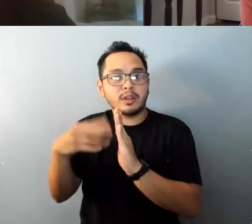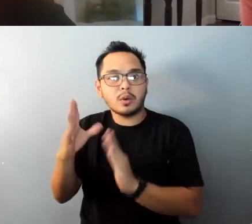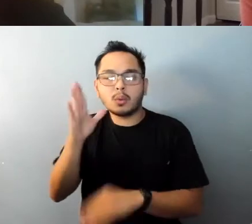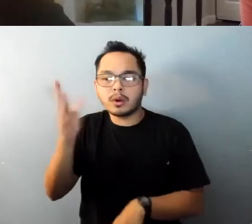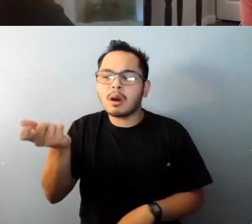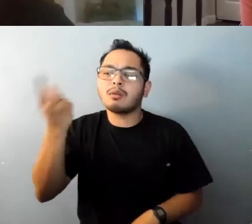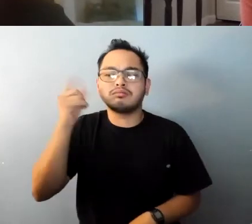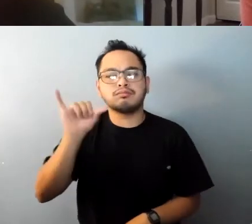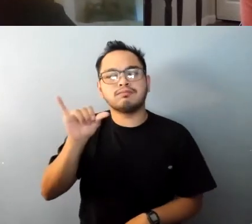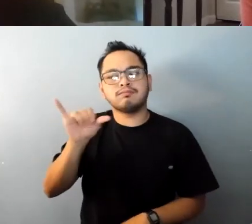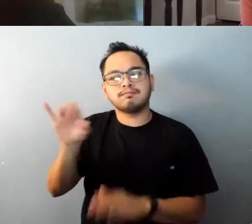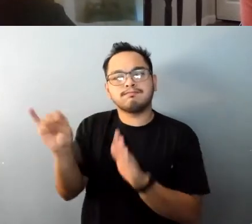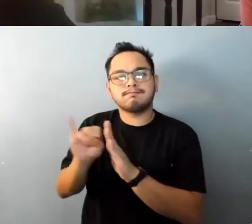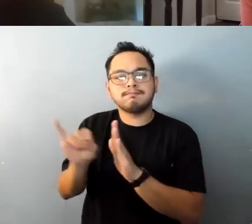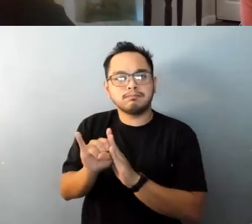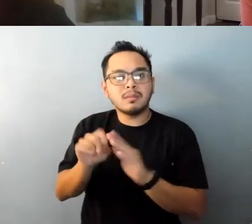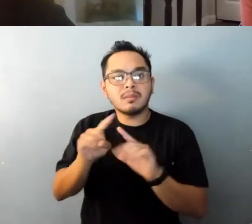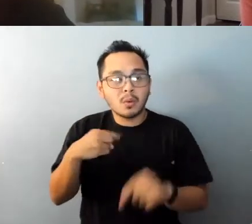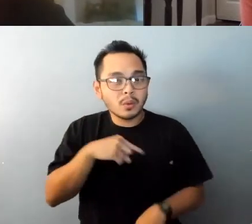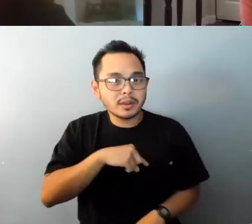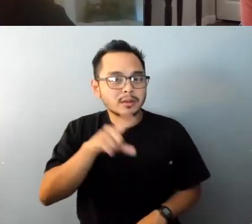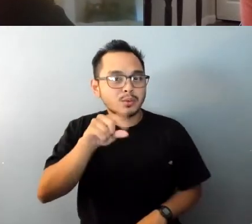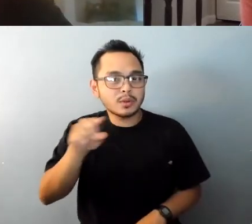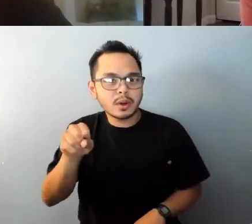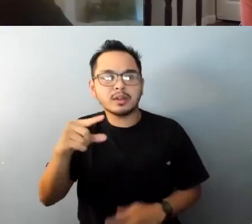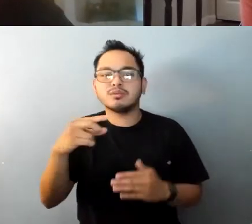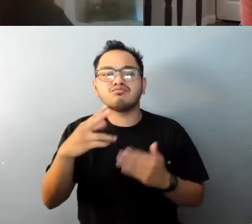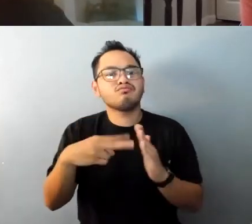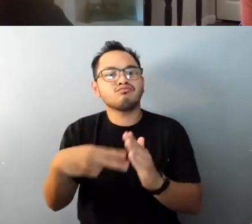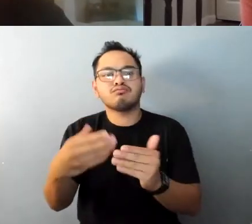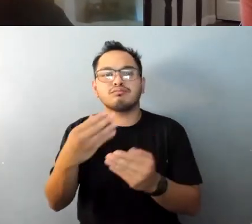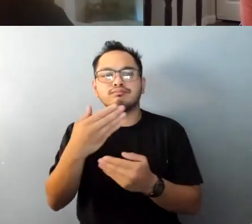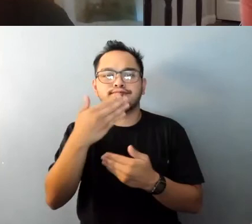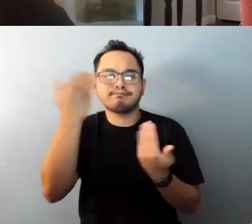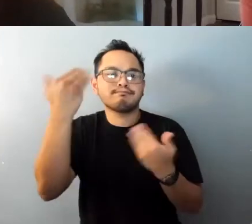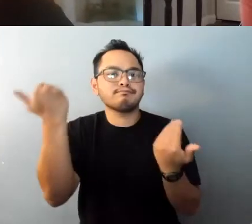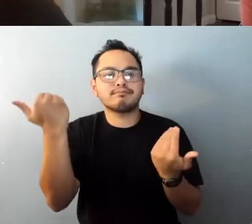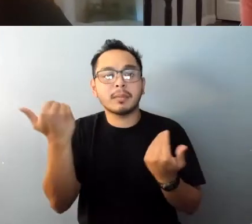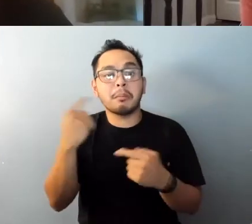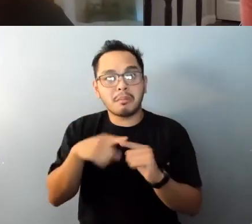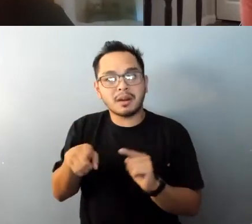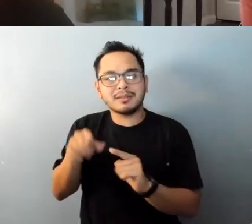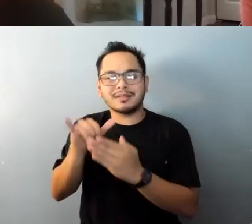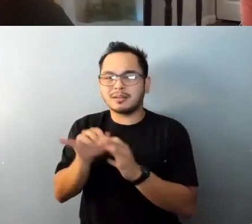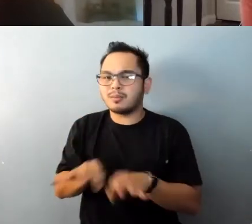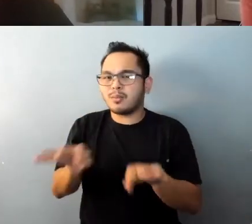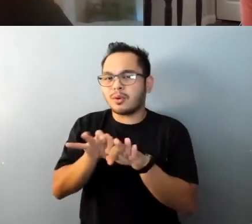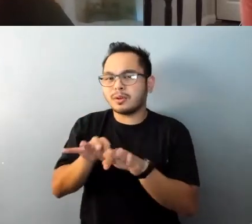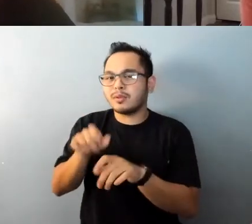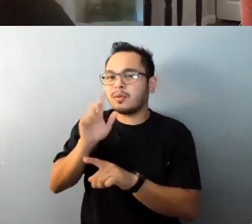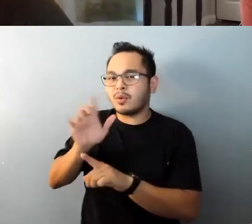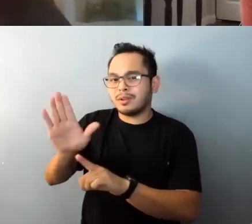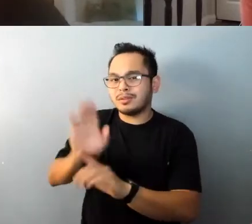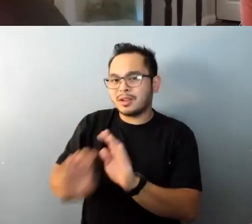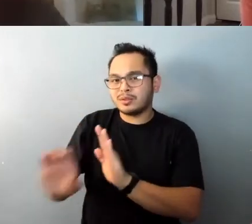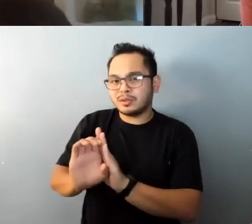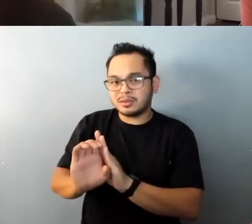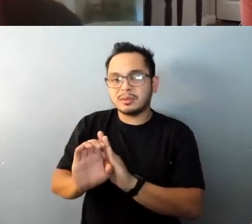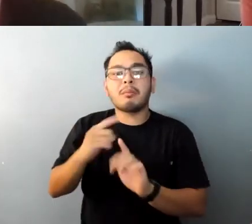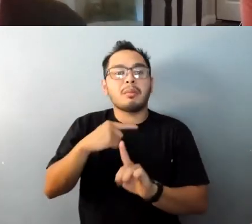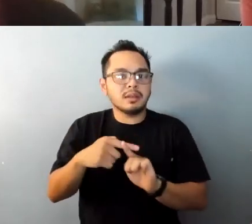It is very quick and I think it is meaningful to who he is and who I make him in my version.